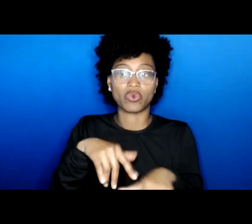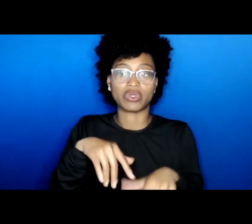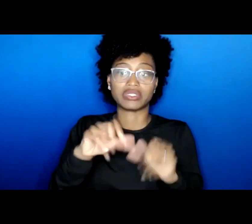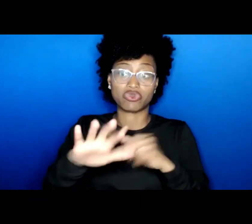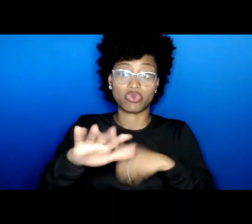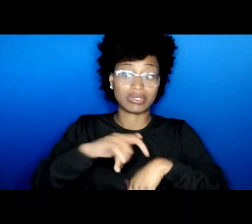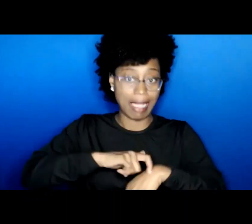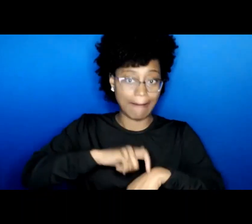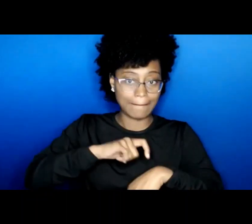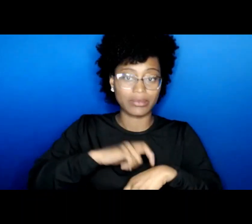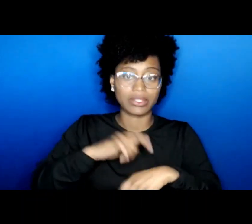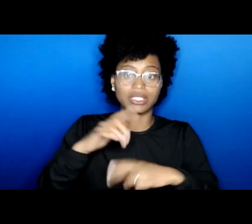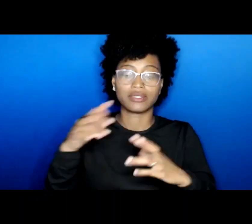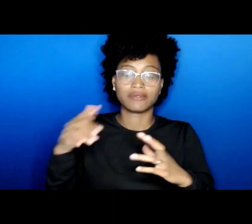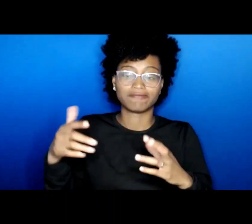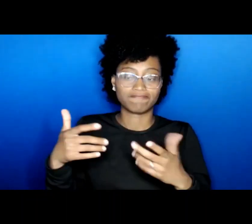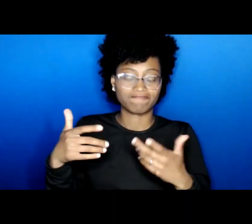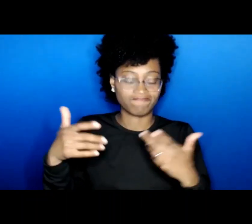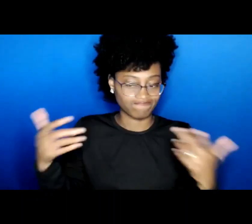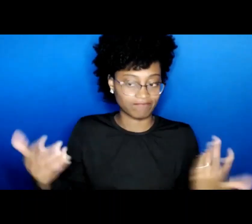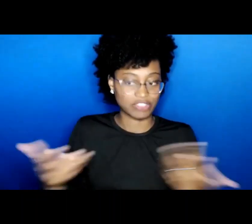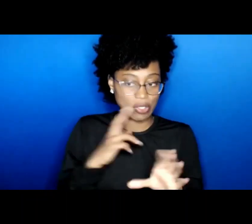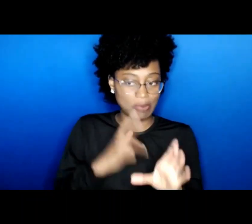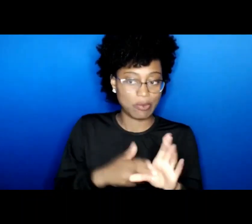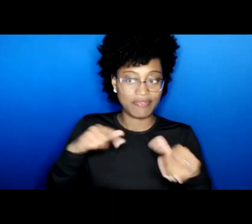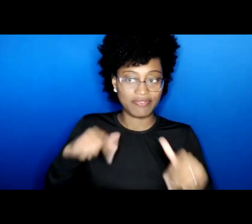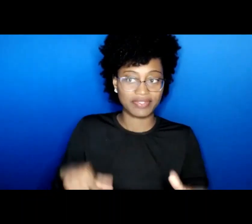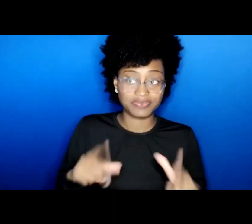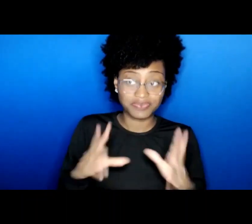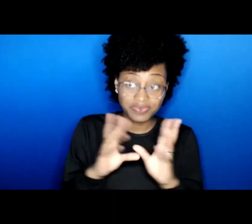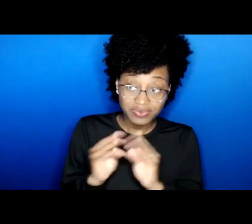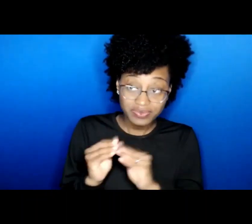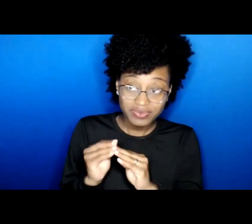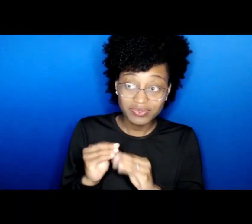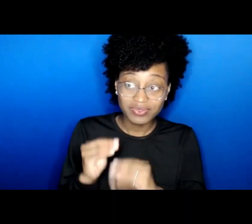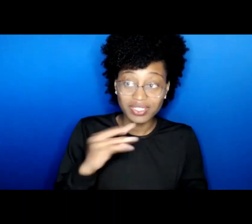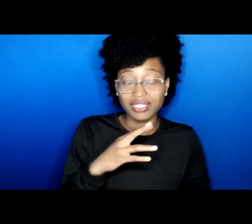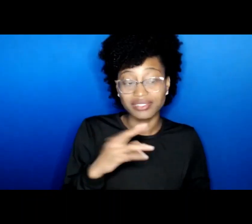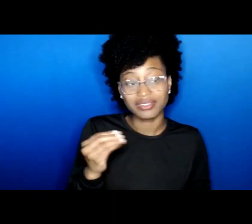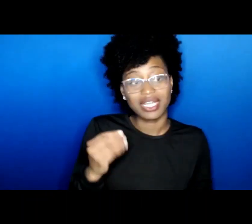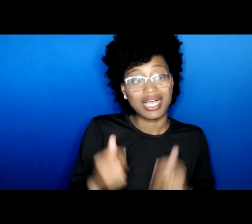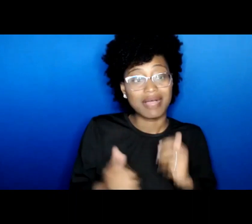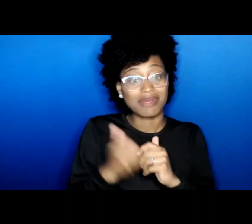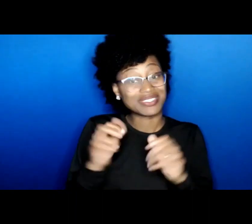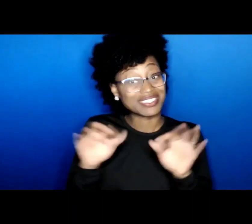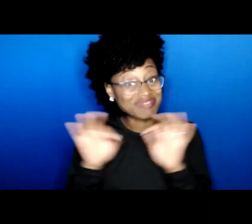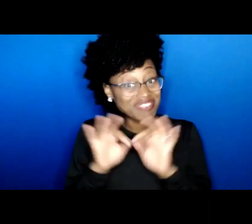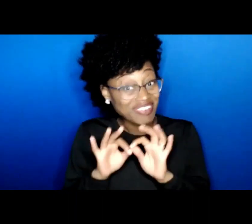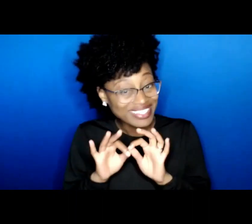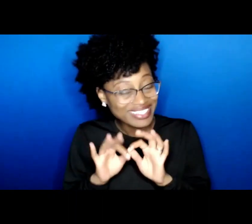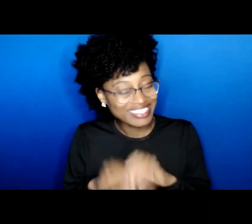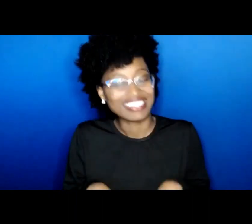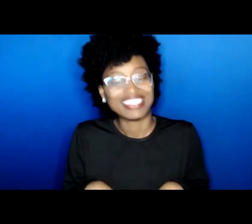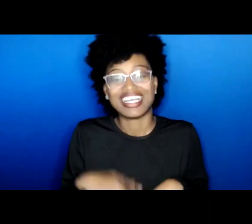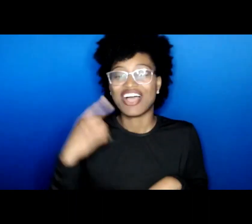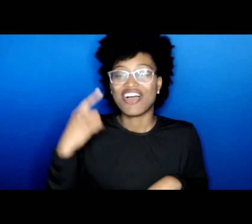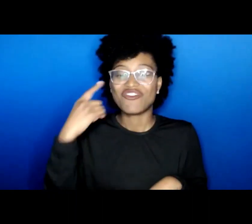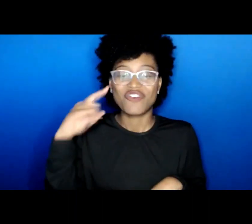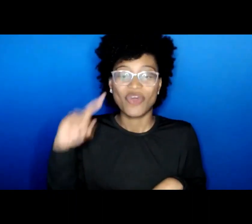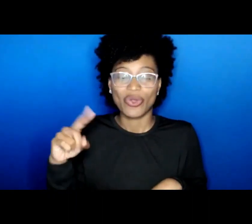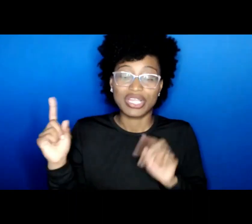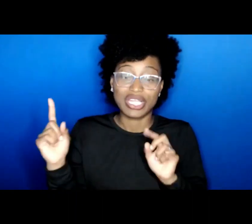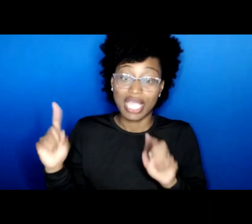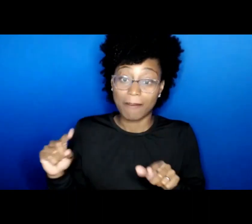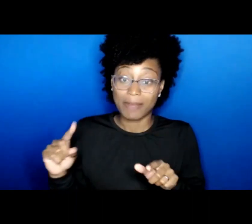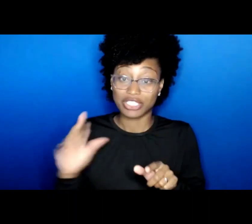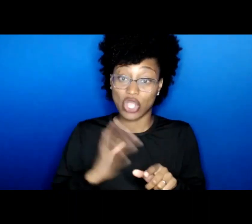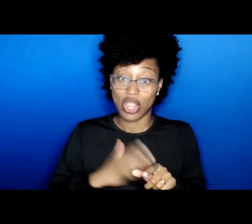07:47:42 participate in the session, and most importantly, for coming to our virtual meeting